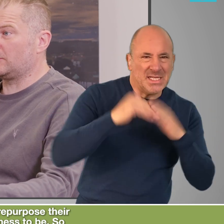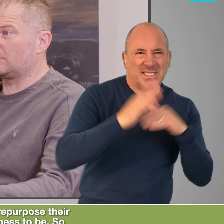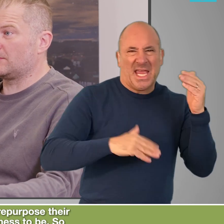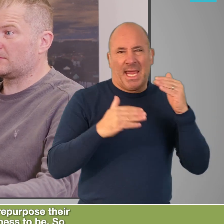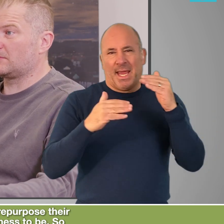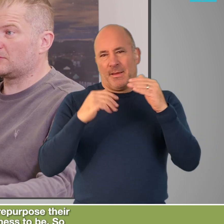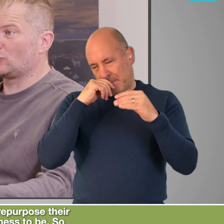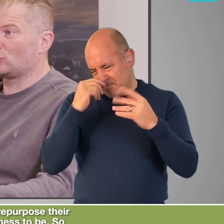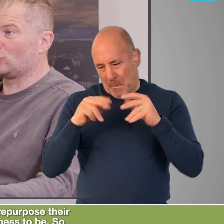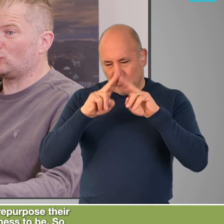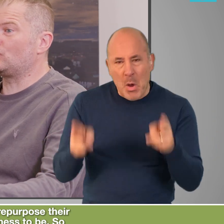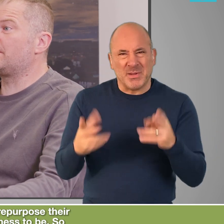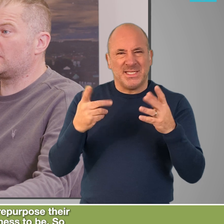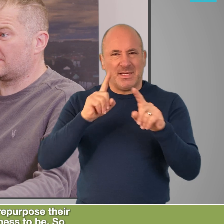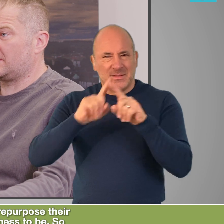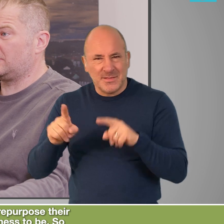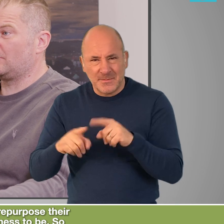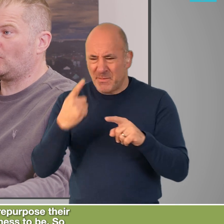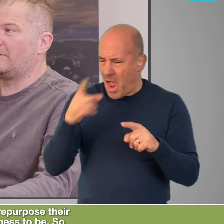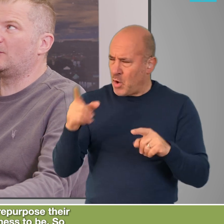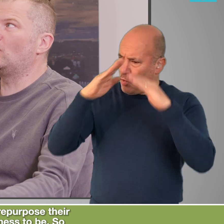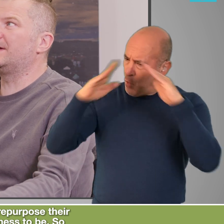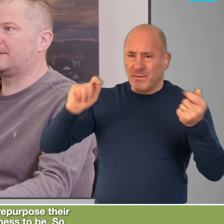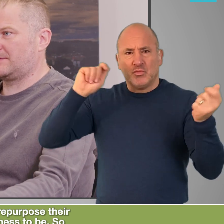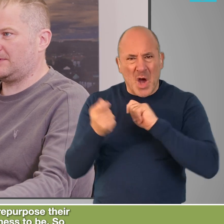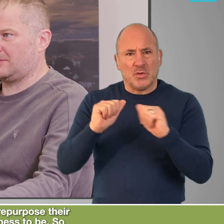property owners could repurpose their roof, what their willingness to be. So